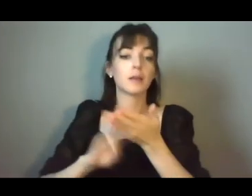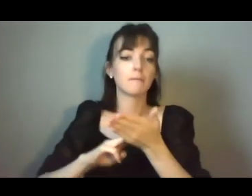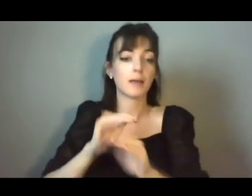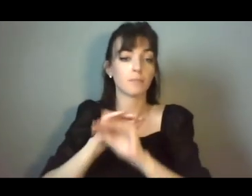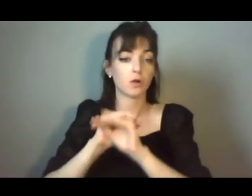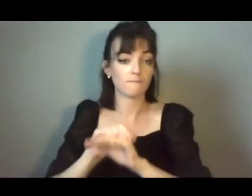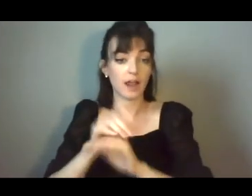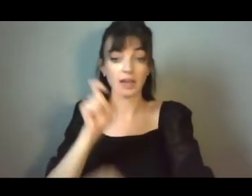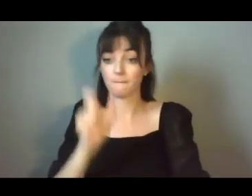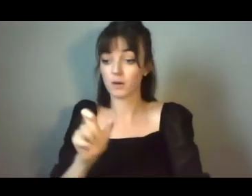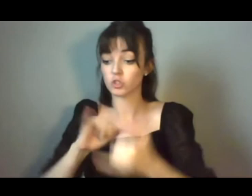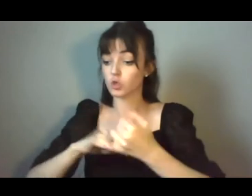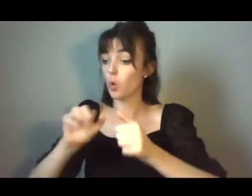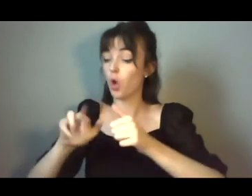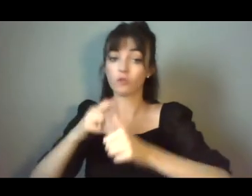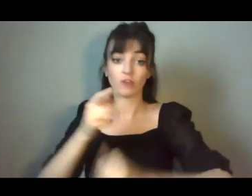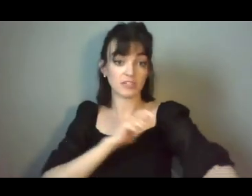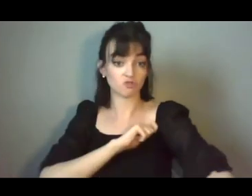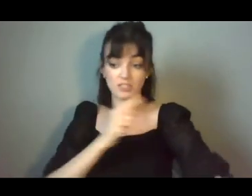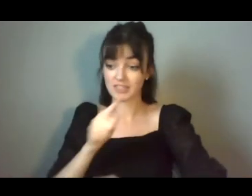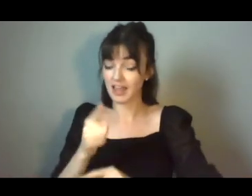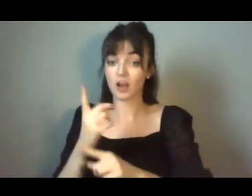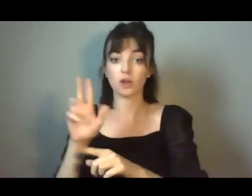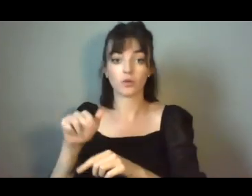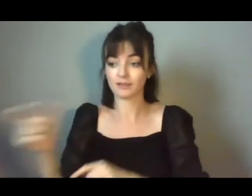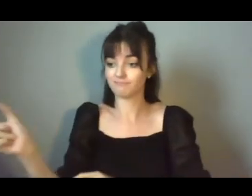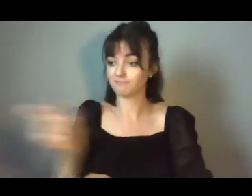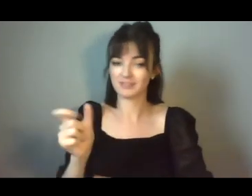relationship of trust could step into a role that they had to undergo training, that's not